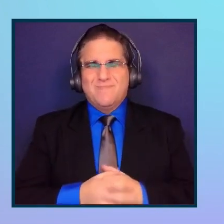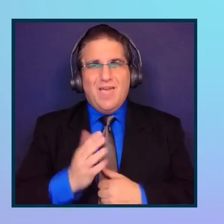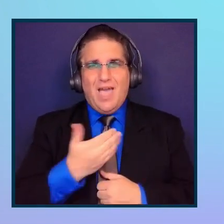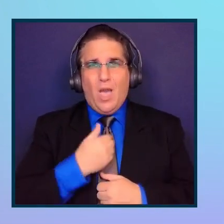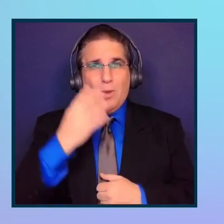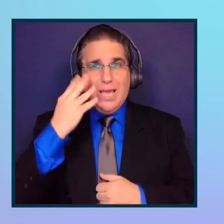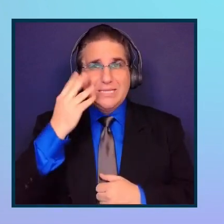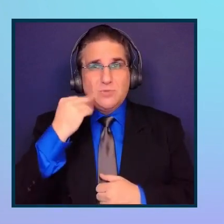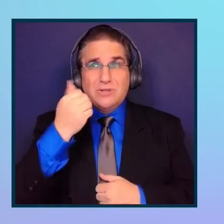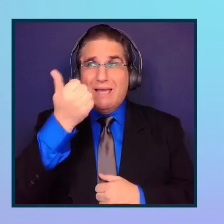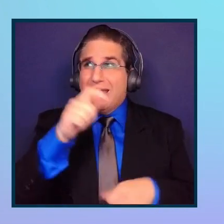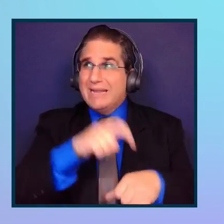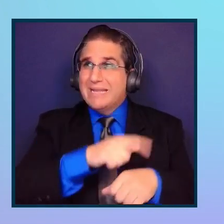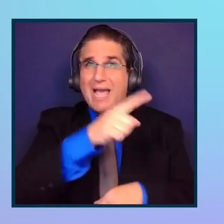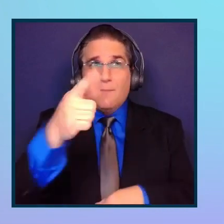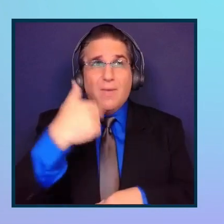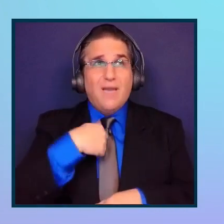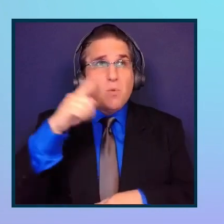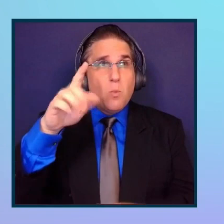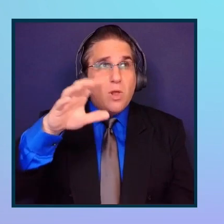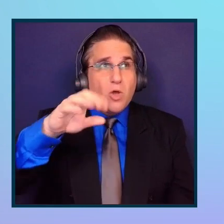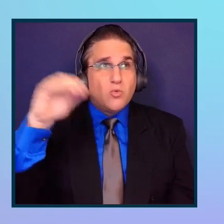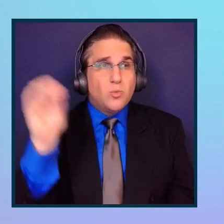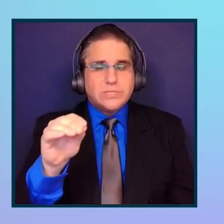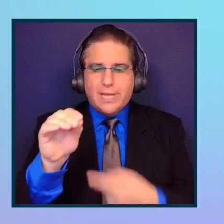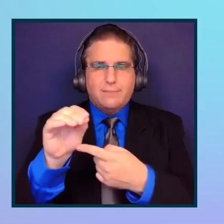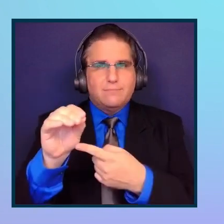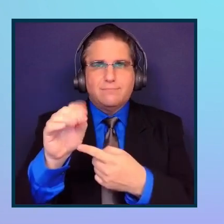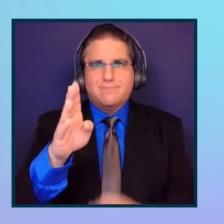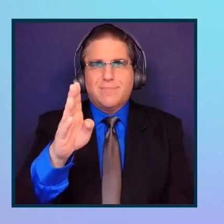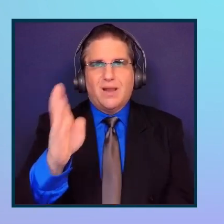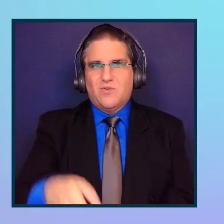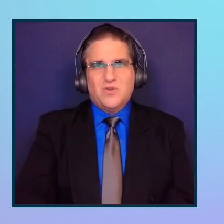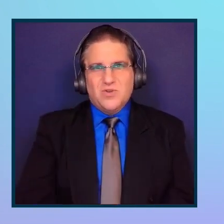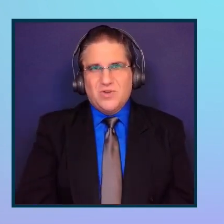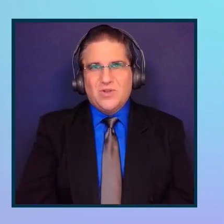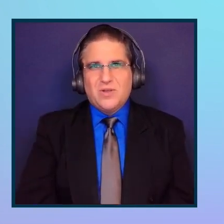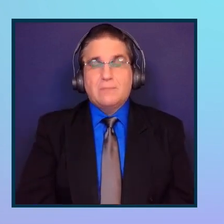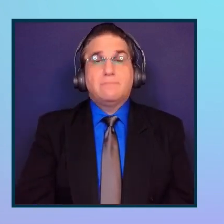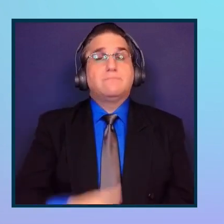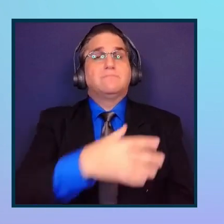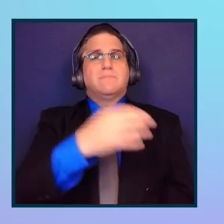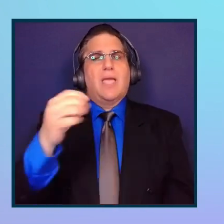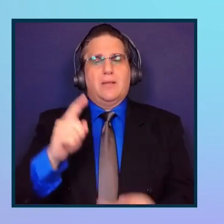I think we need to shift that. I also wanna to talk about this notion of design for all,